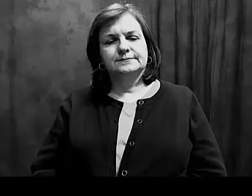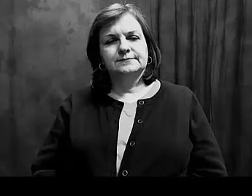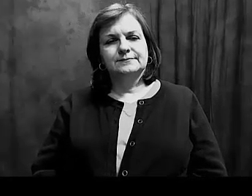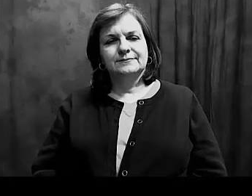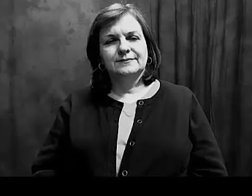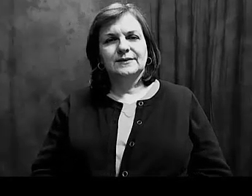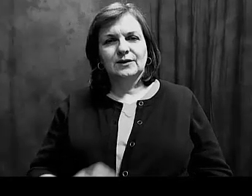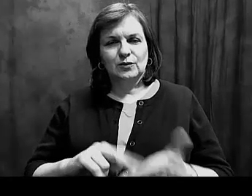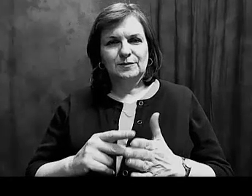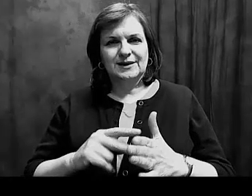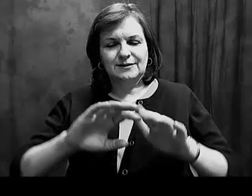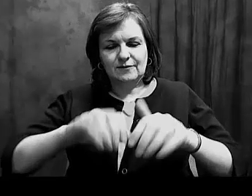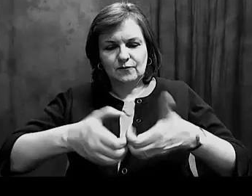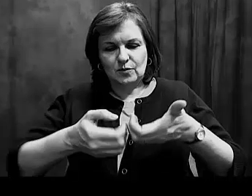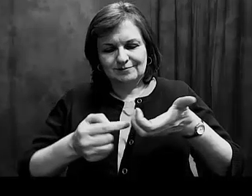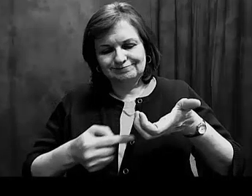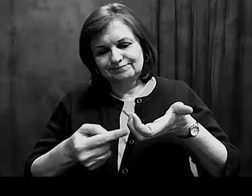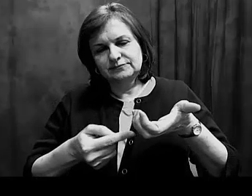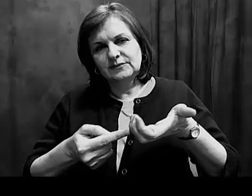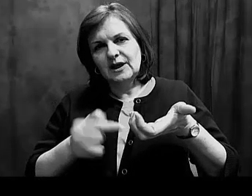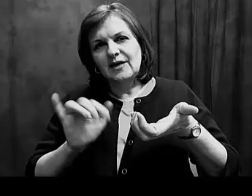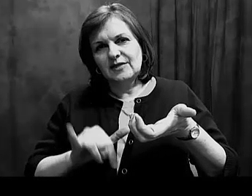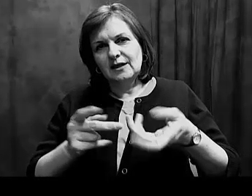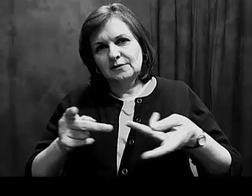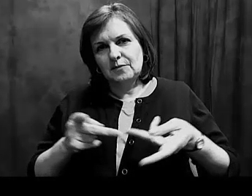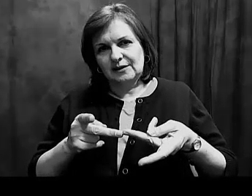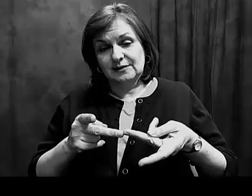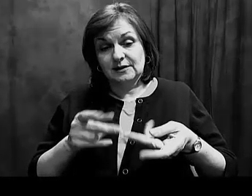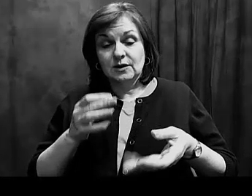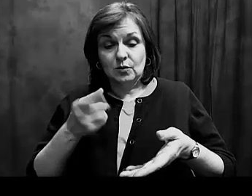that folding in spot and whether or not that became